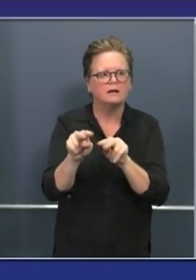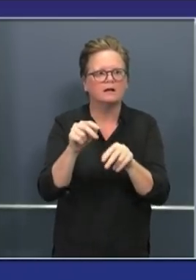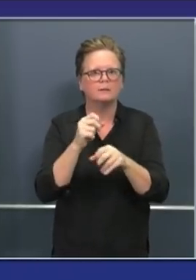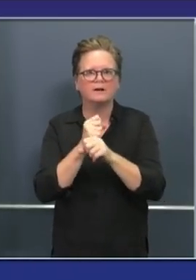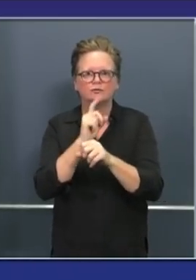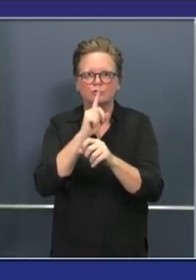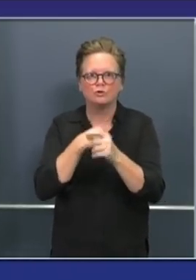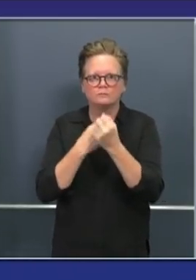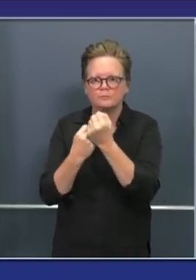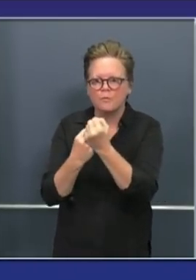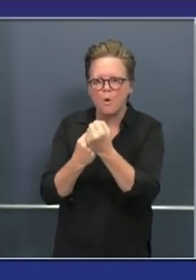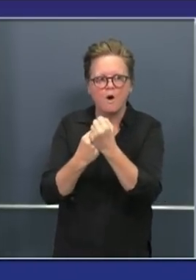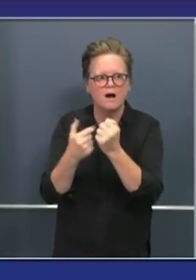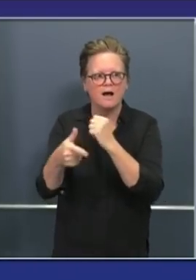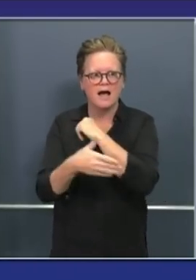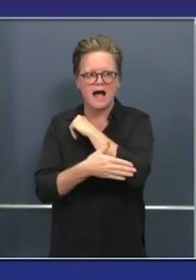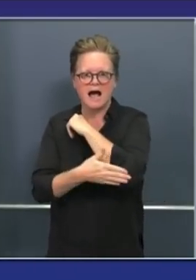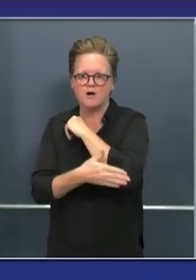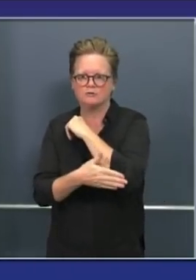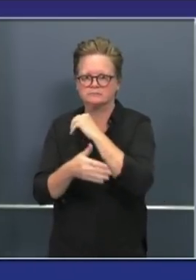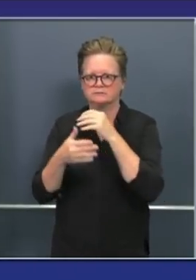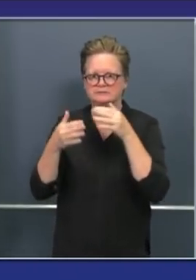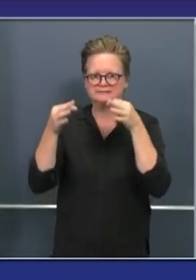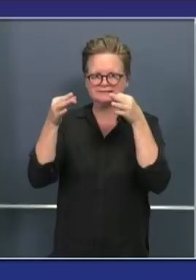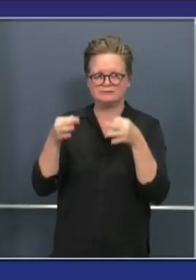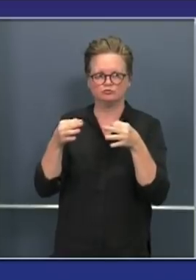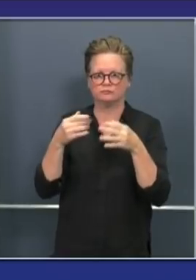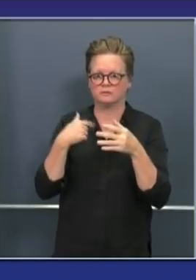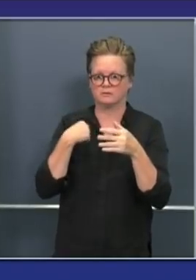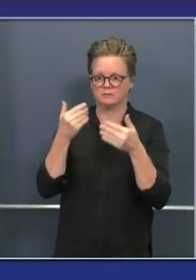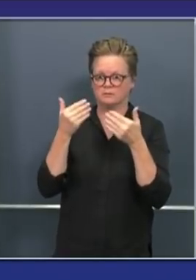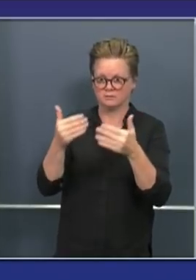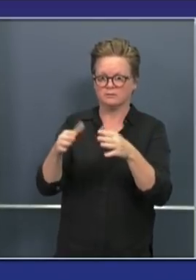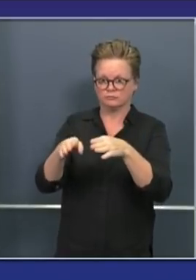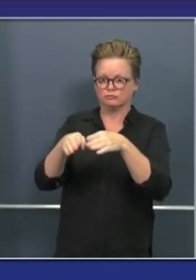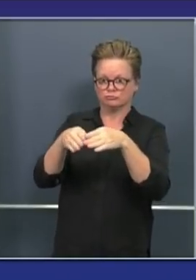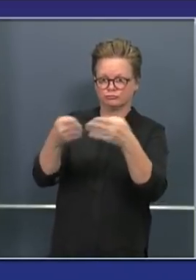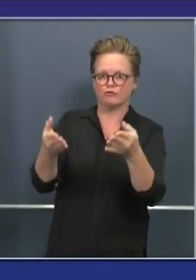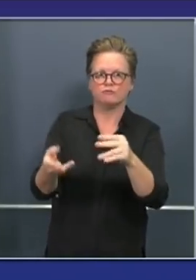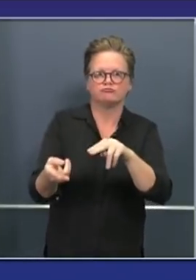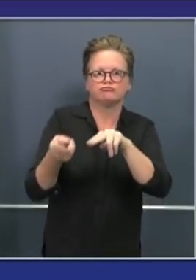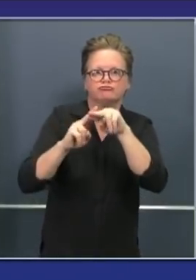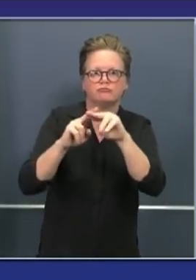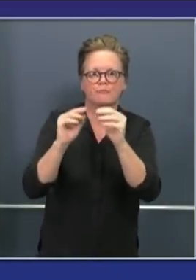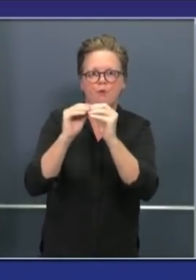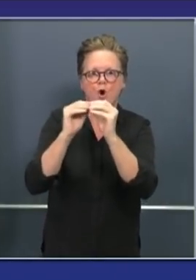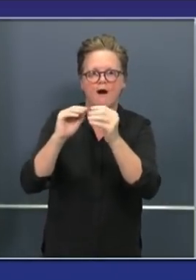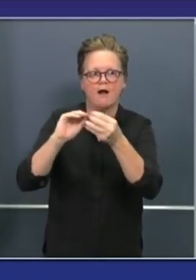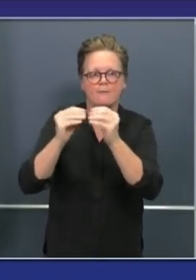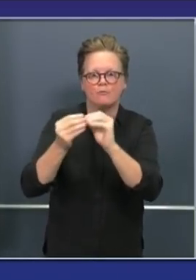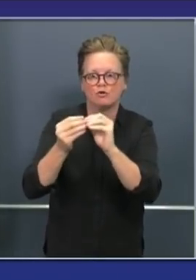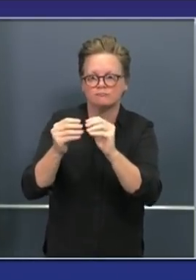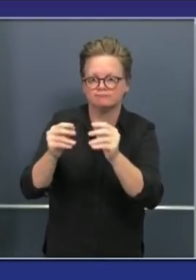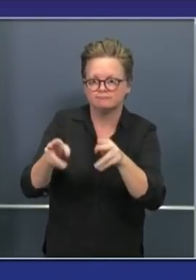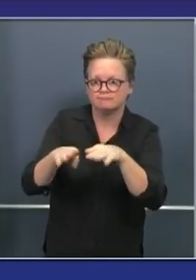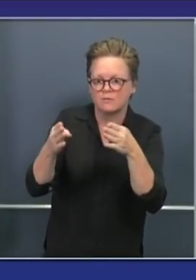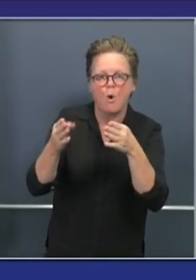SINGLE DAY TRYING TO MAKE STRONG AND GOOD DECISIONS FOR THEIR COUNTIES IN ORDER THAT WE PUT BACK MEASURES THAT MIGHT BE